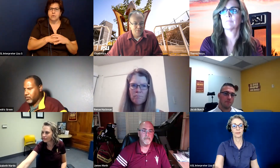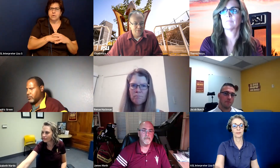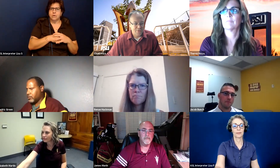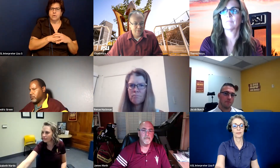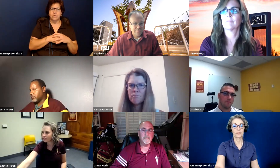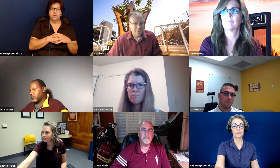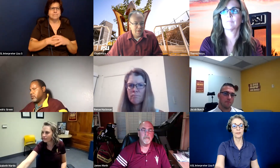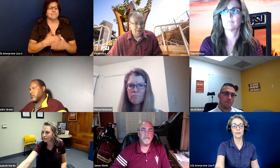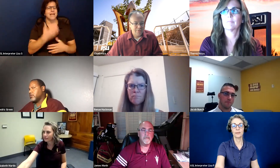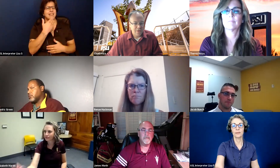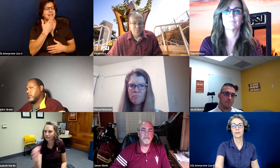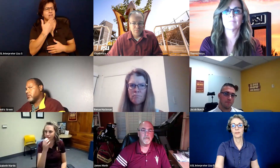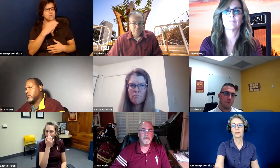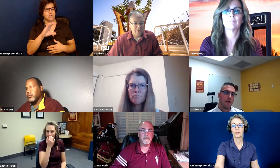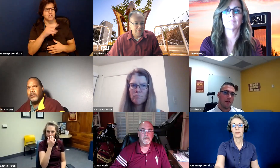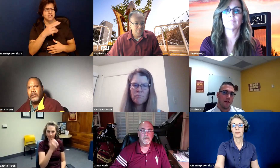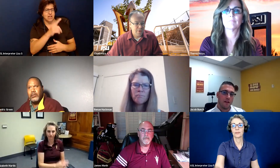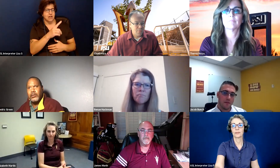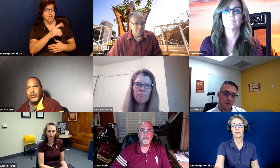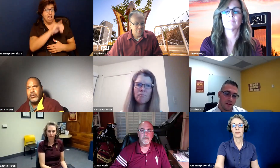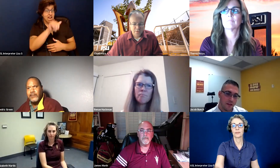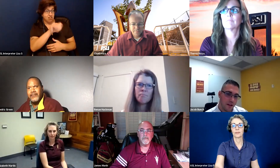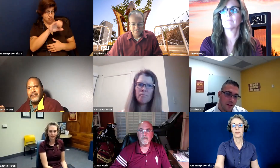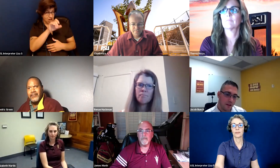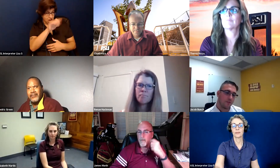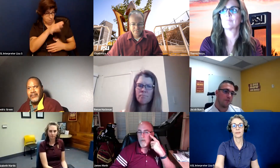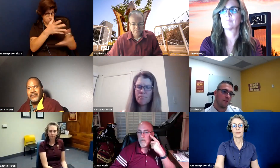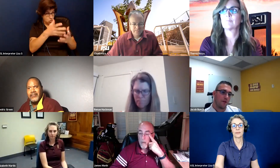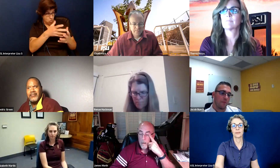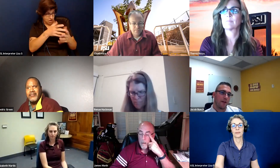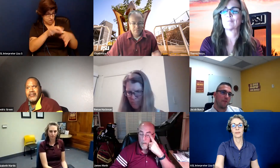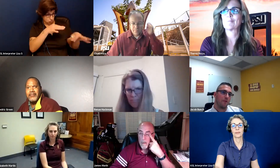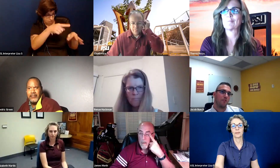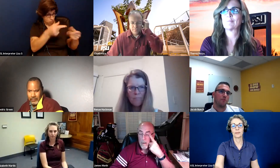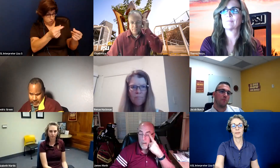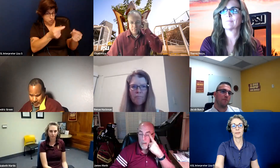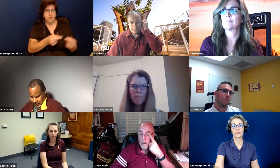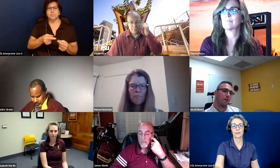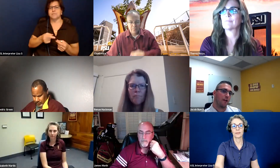Thank you, Cedric. Jacob, you want to talk a little bit about what you're doing? Yes. So, as I mentioned, when we first started,